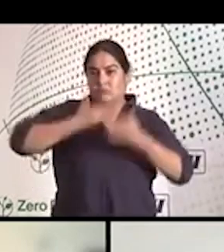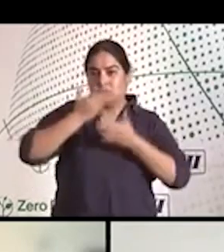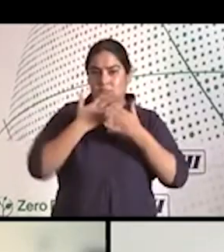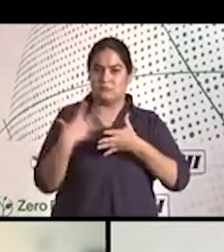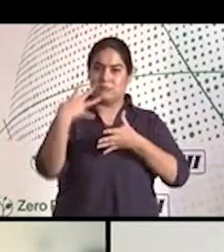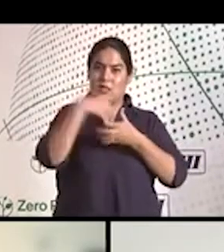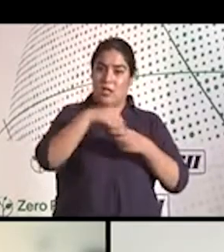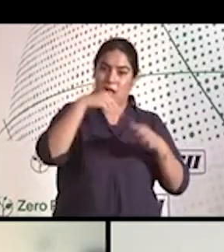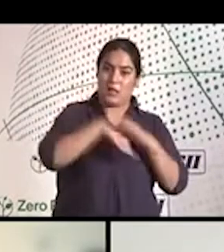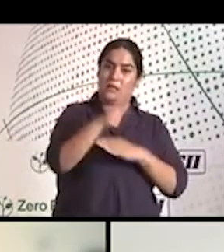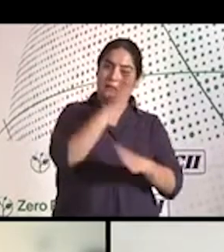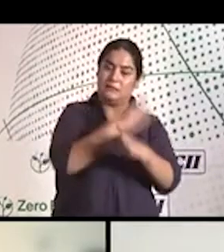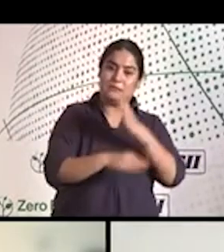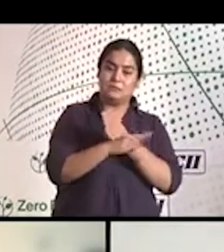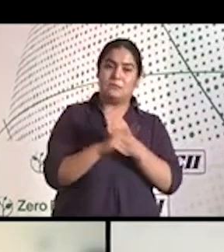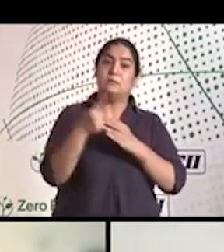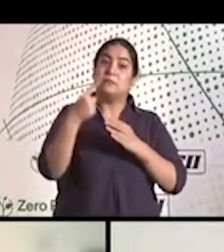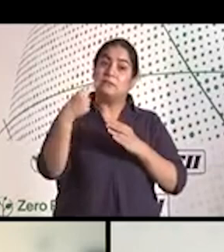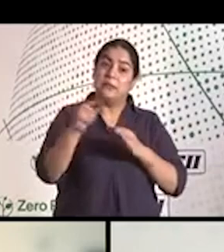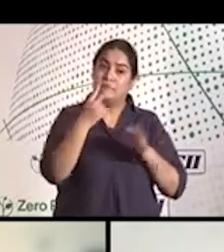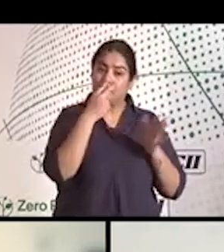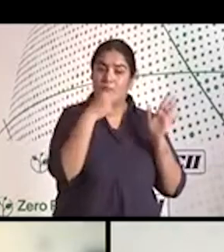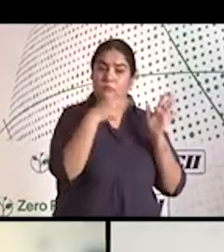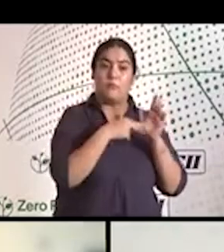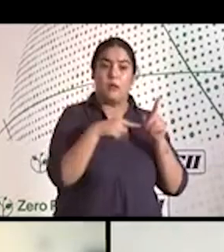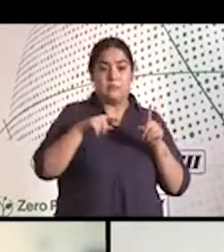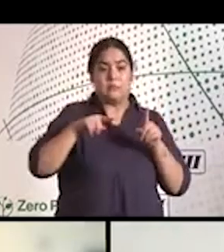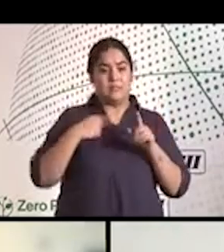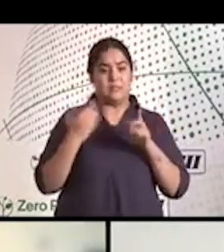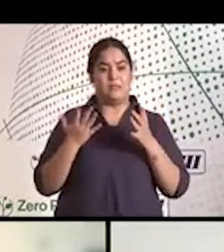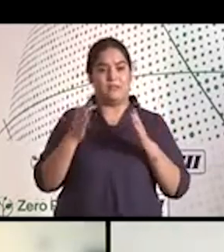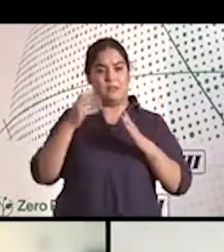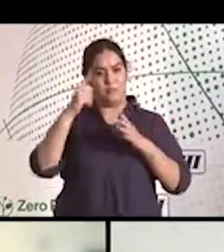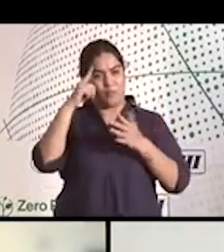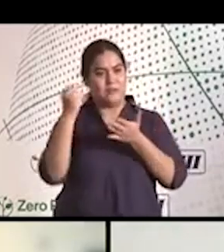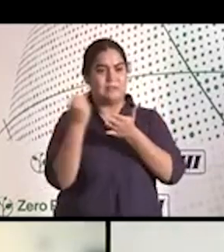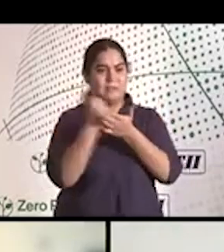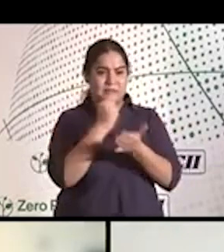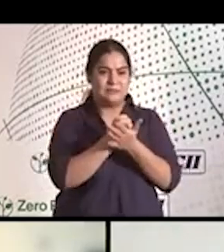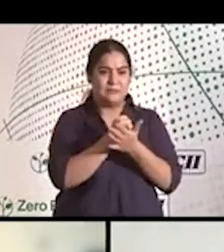to create a curriculum, a module for people with disabilities